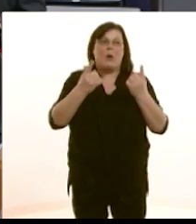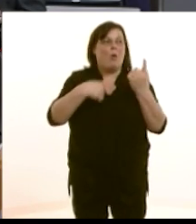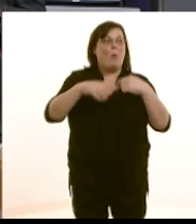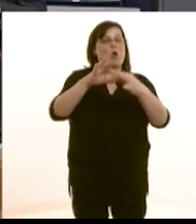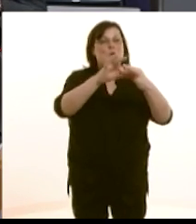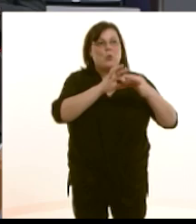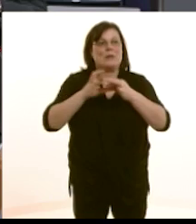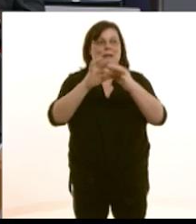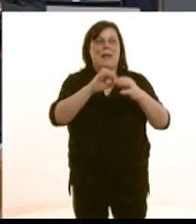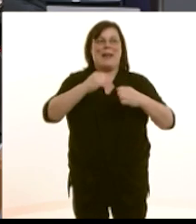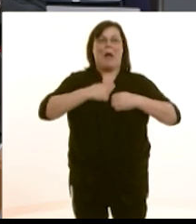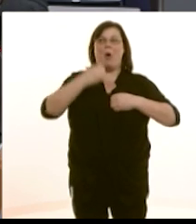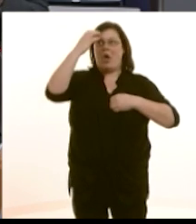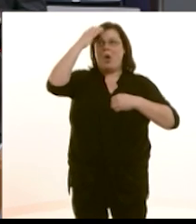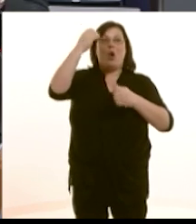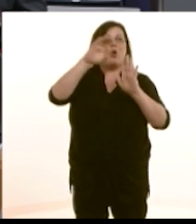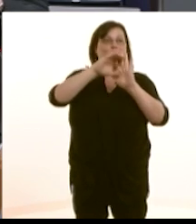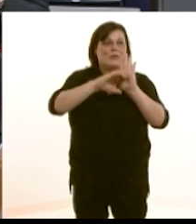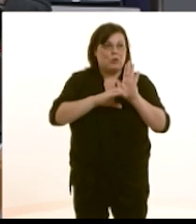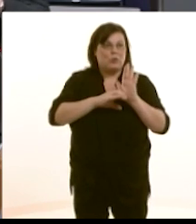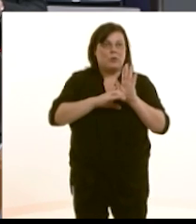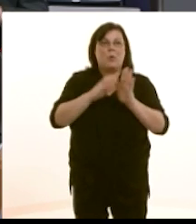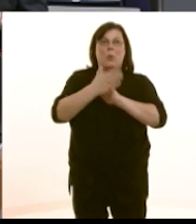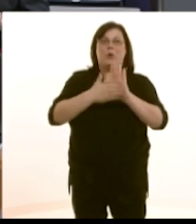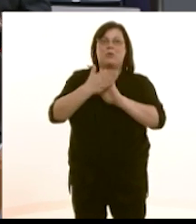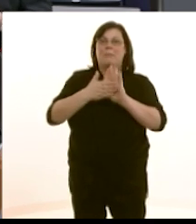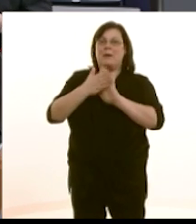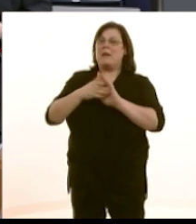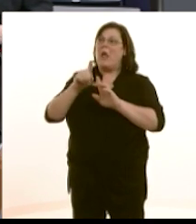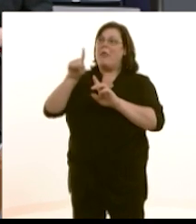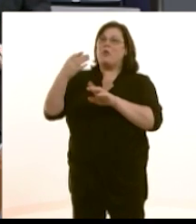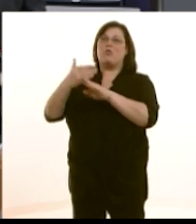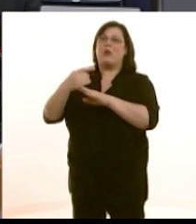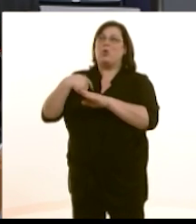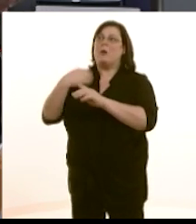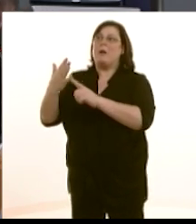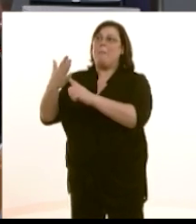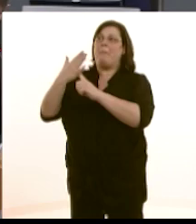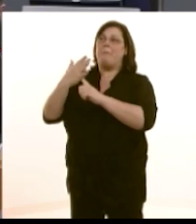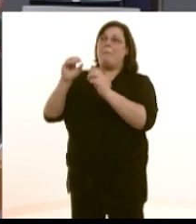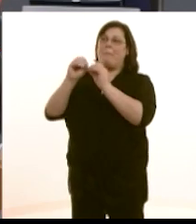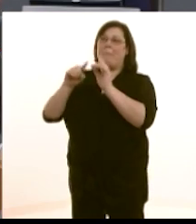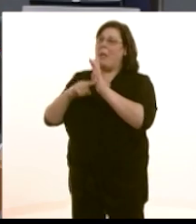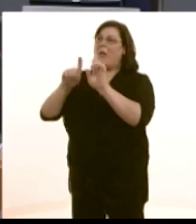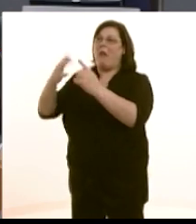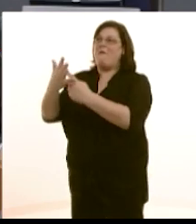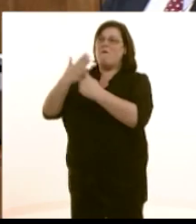position, which is that the Trade Union Bill should not be imposed on this Assembly without its consent? Carwyn Jones: Absolutely. The judgment on